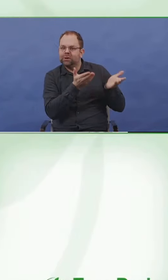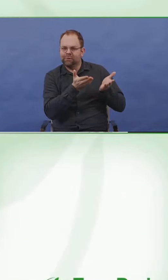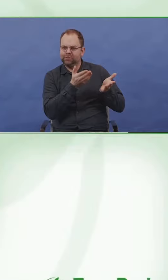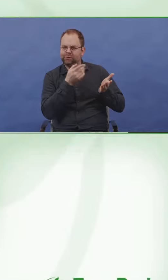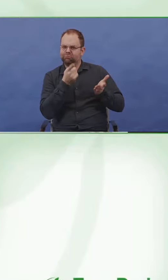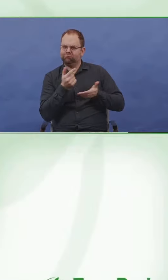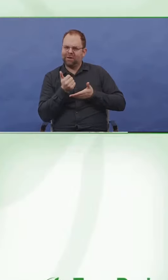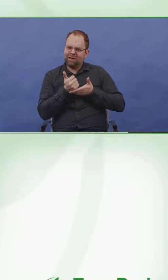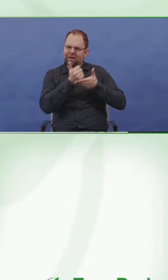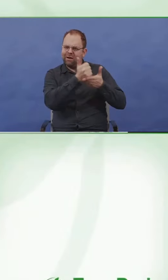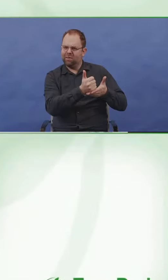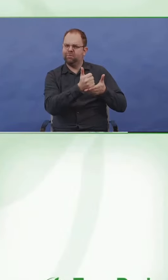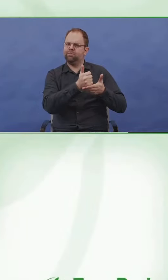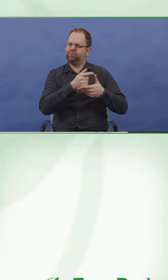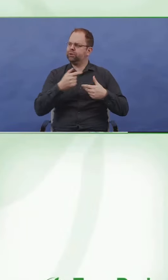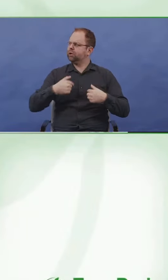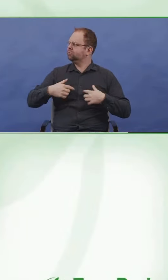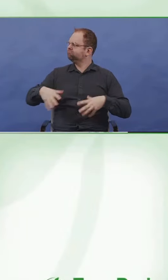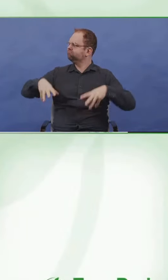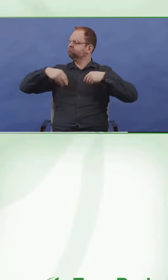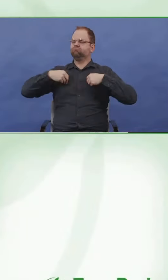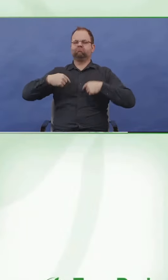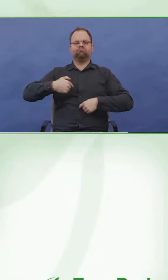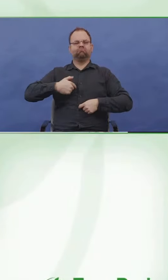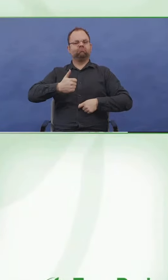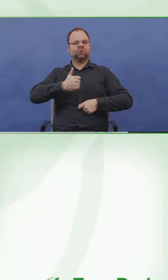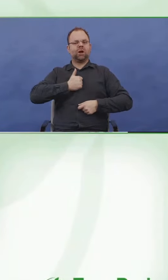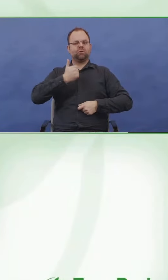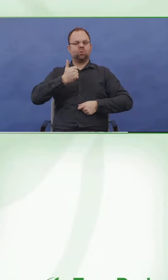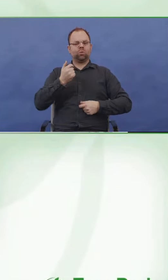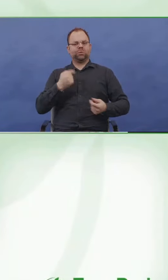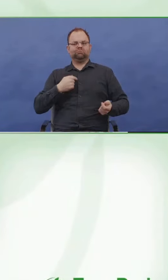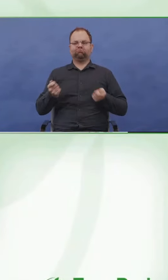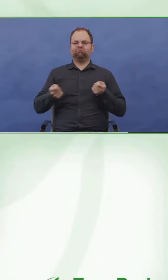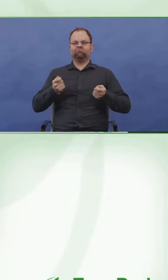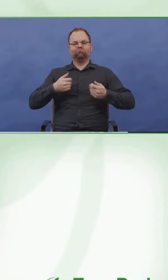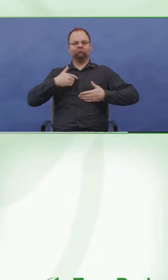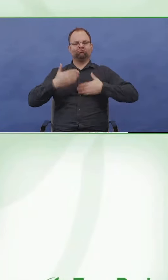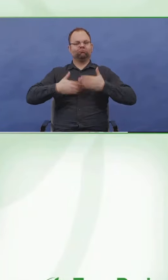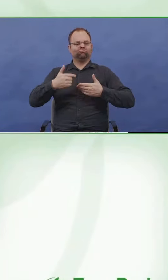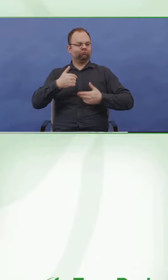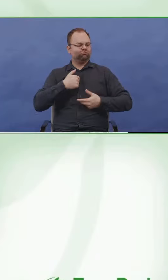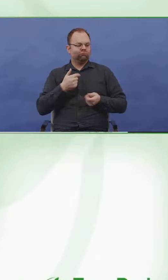We have five or six speakers. Let's start with the United Nations.